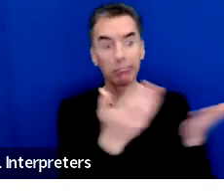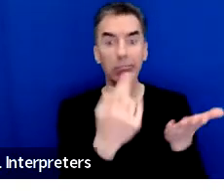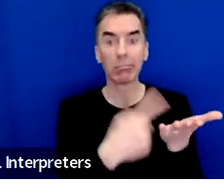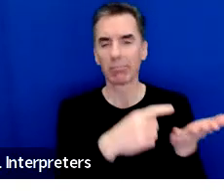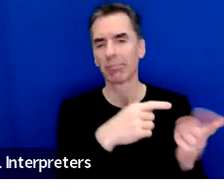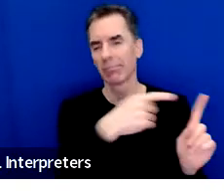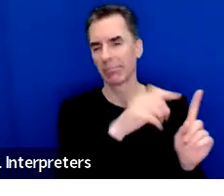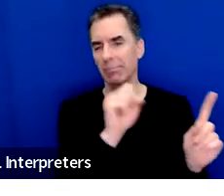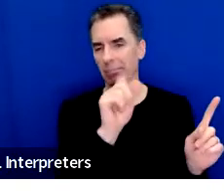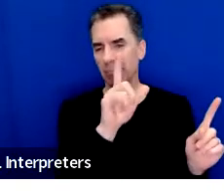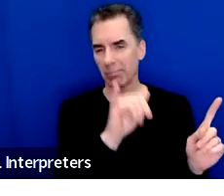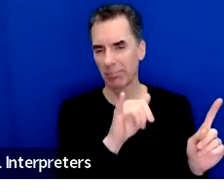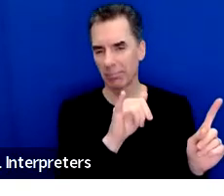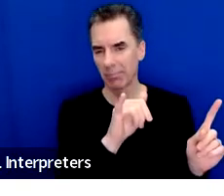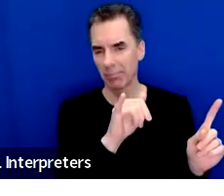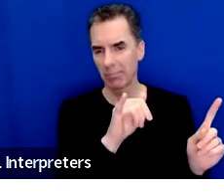So I'll talk a little bit about that and some support